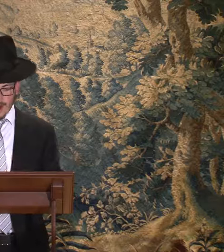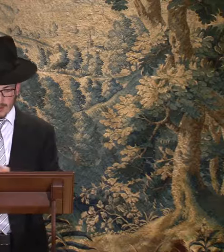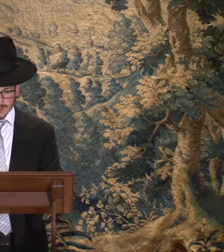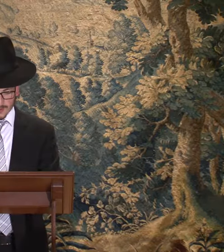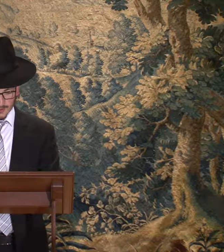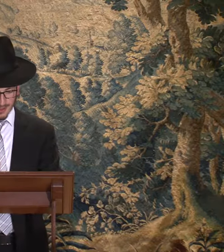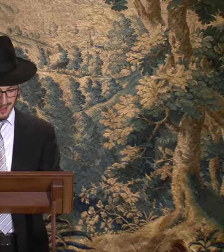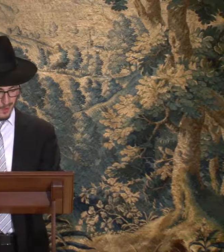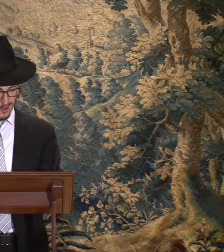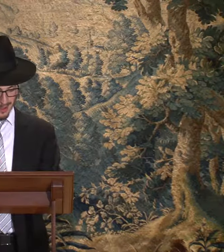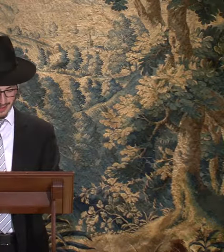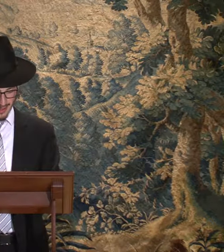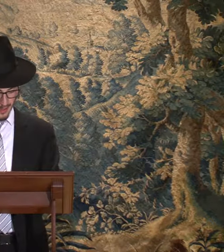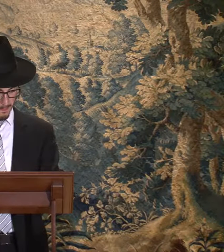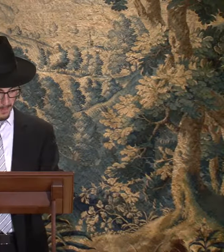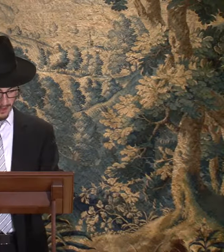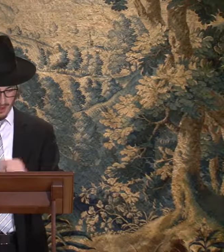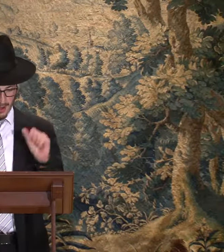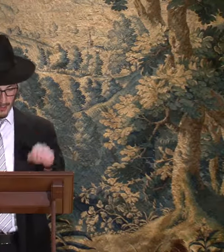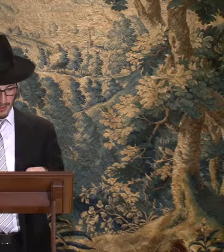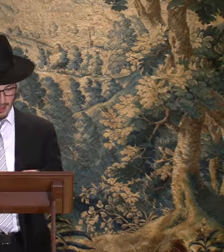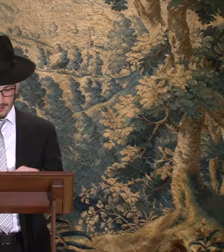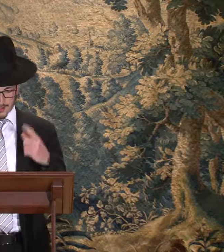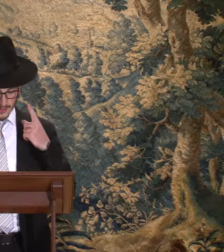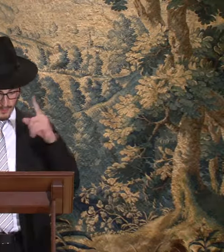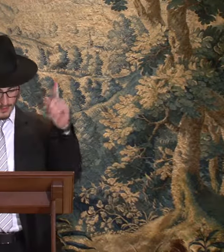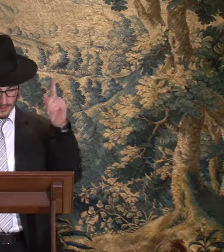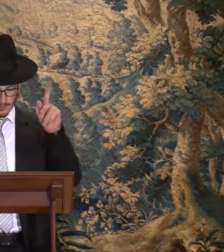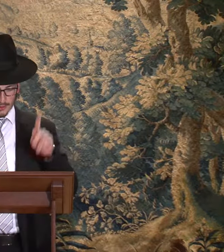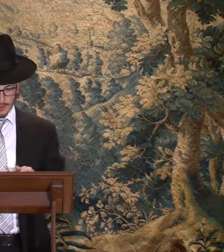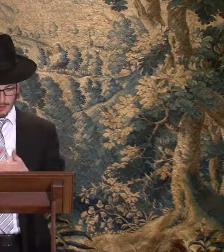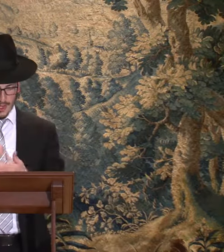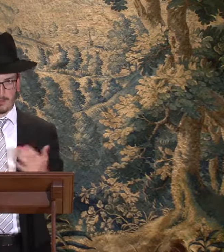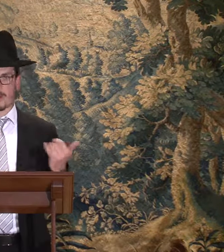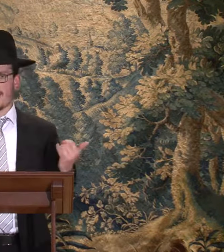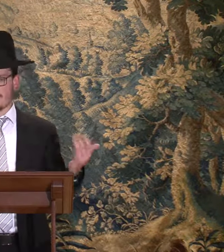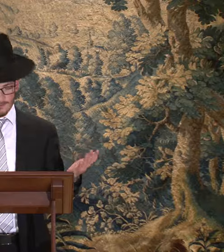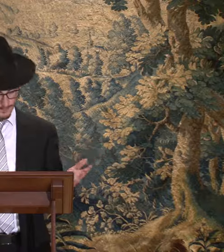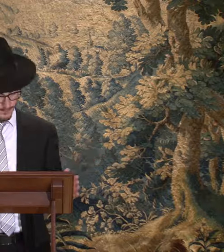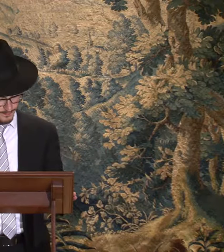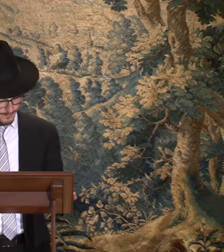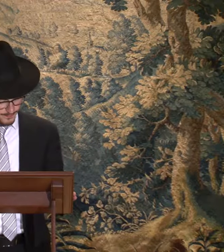to study here for five years, I would not be the capable and successful